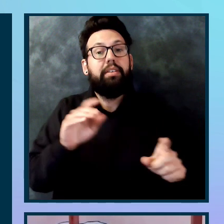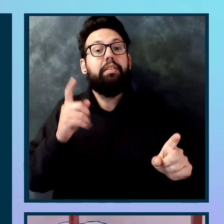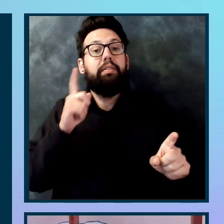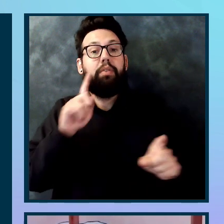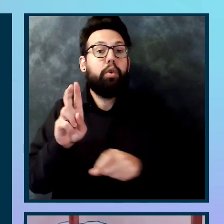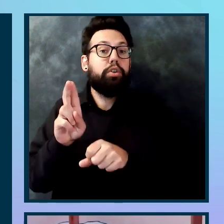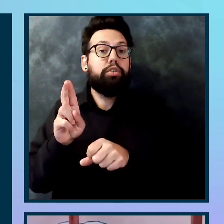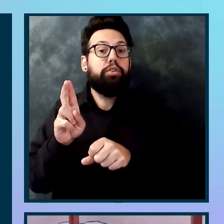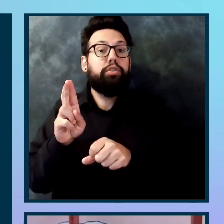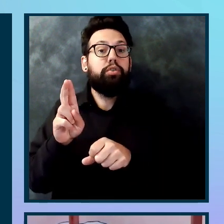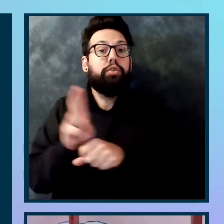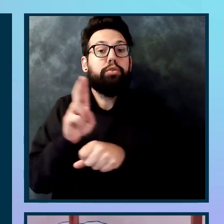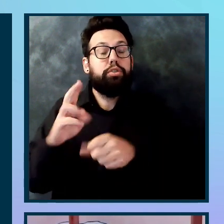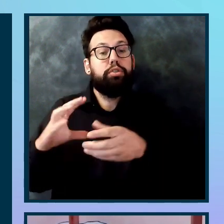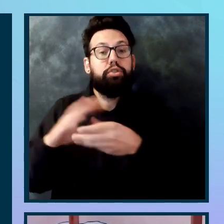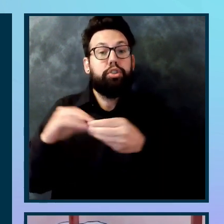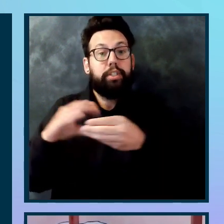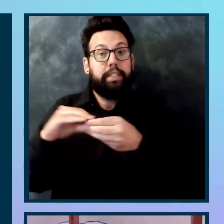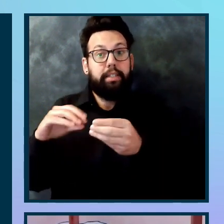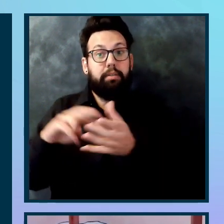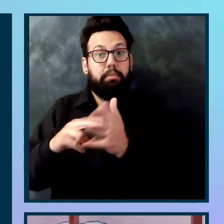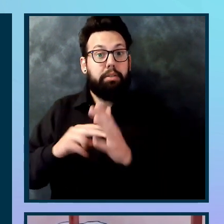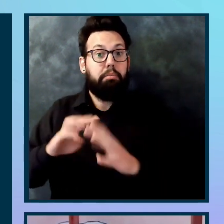everything in the list of definition of done needs to be met,